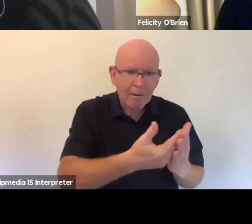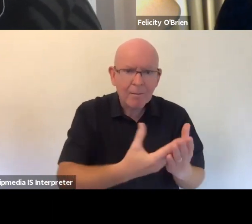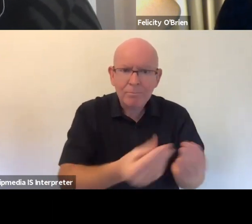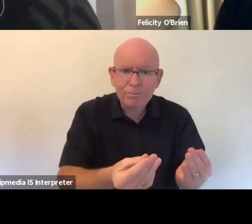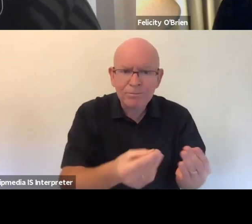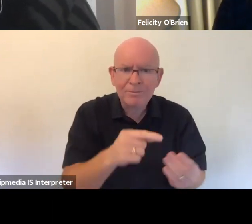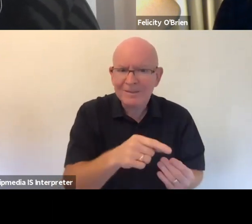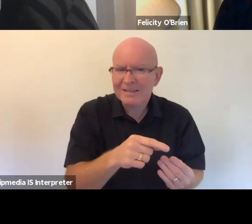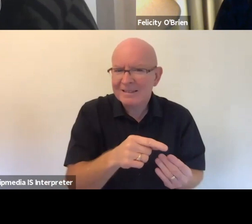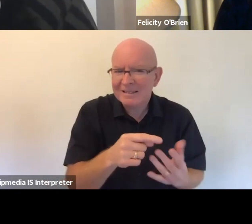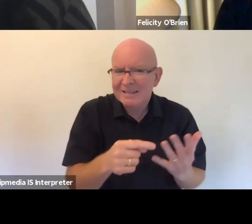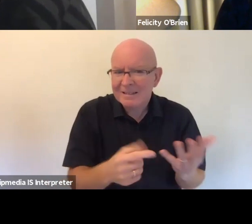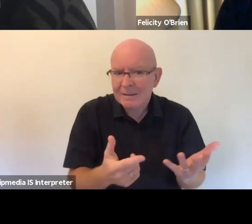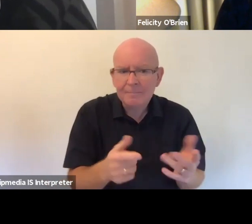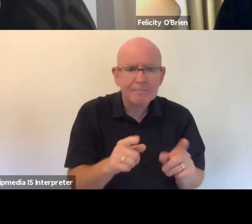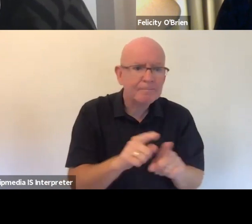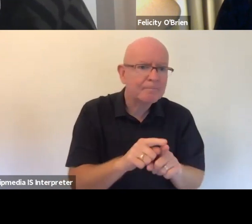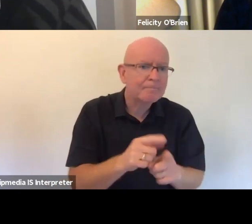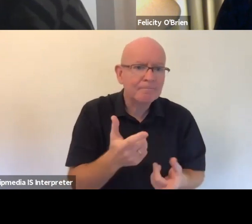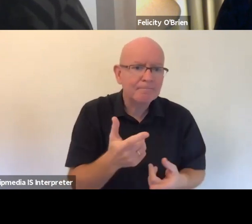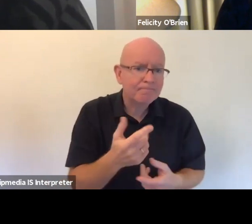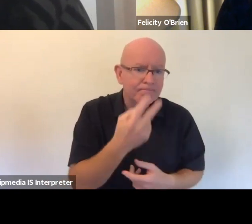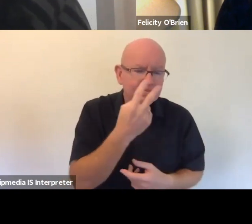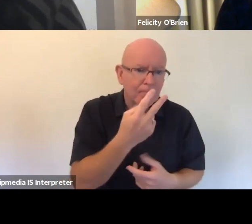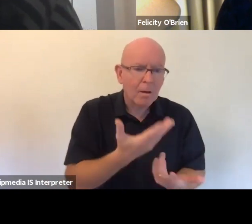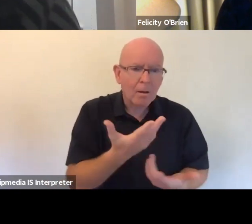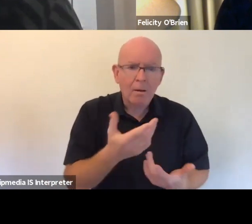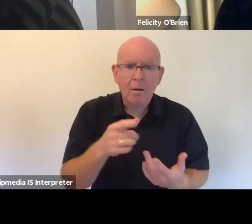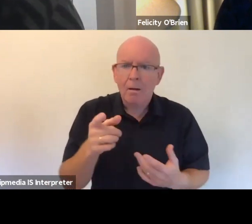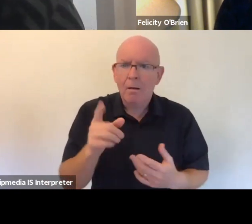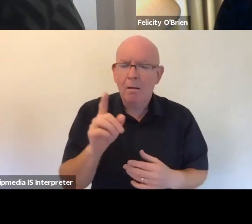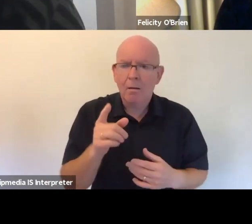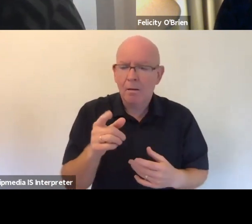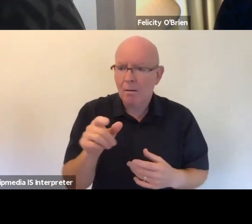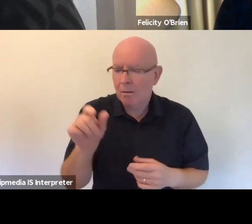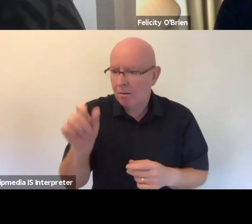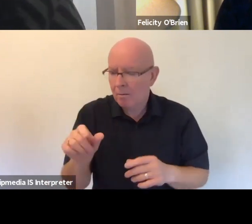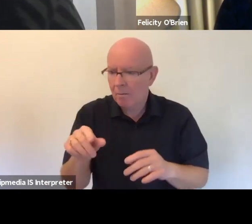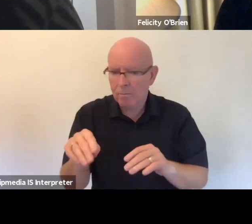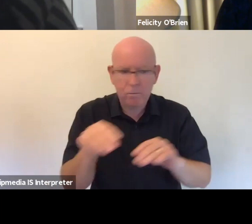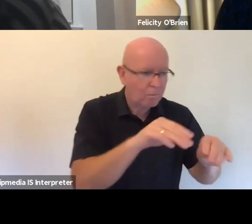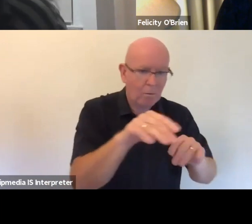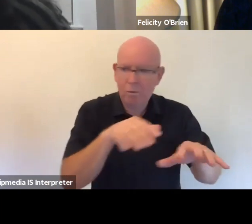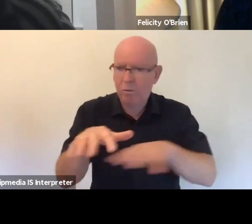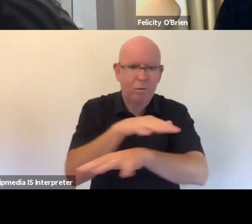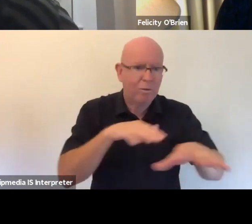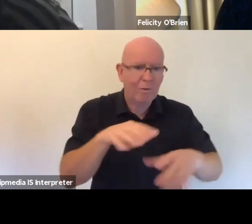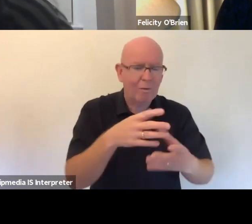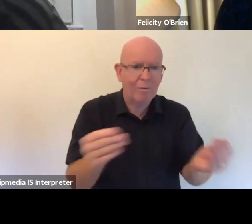where people spontaneously started helping their neighbours with disabilities. Is it good to try organising them into a formal volunteer group?